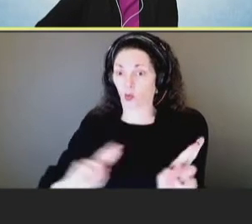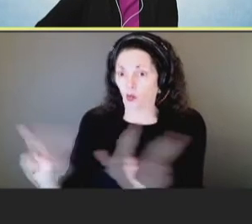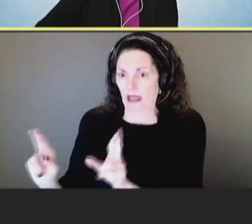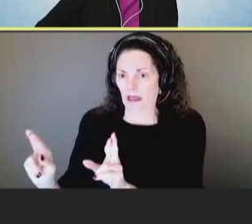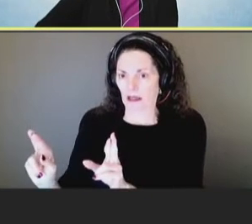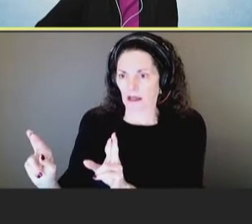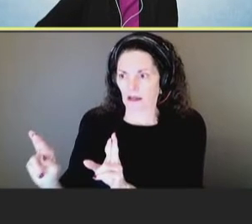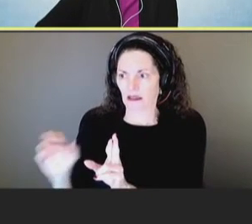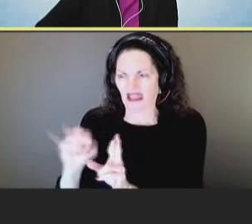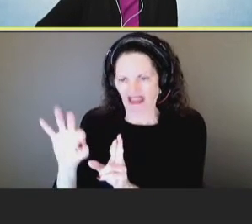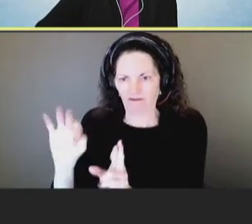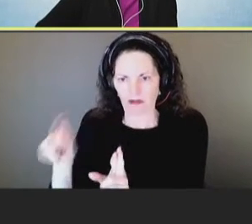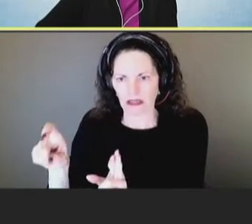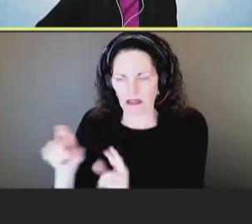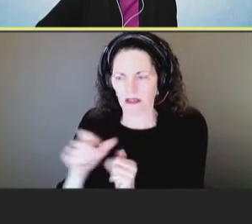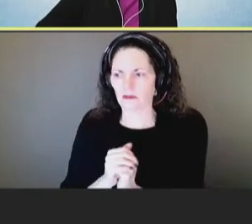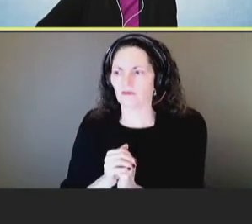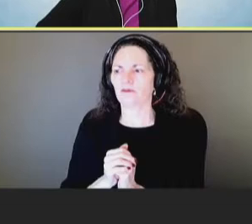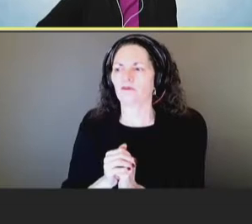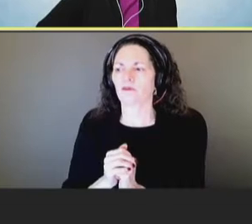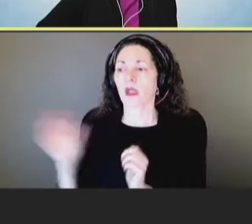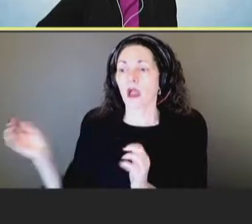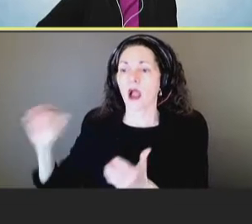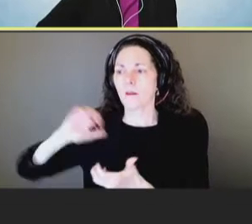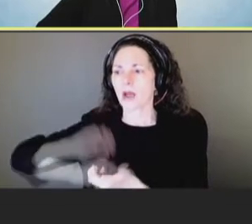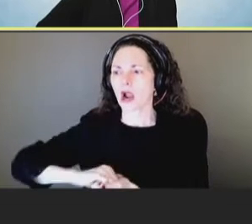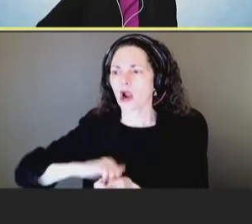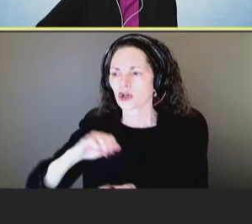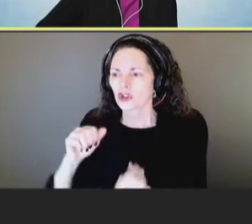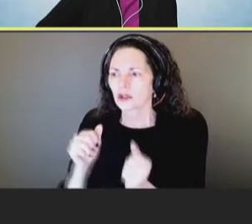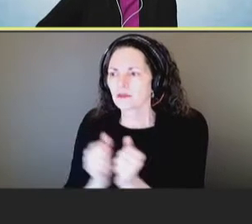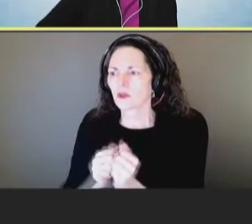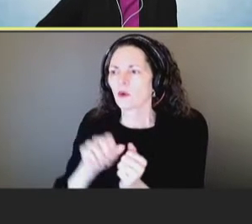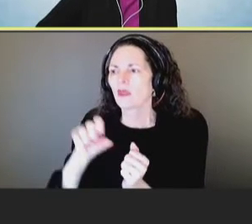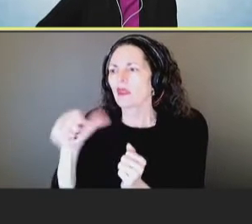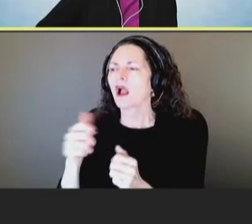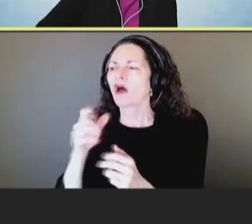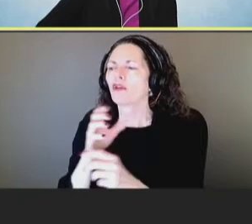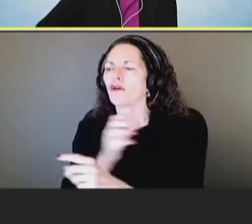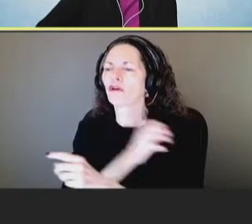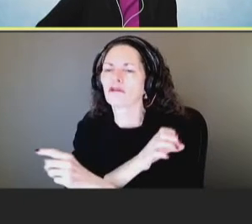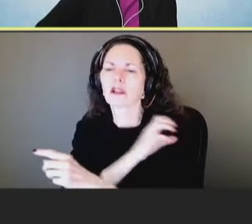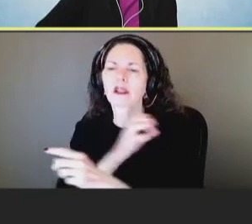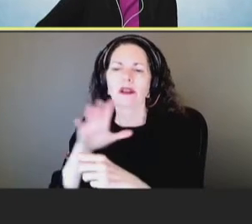And then our partnerships with CSL Seqirus, GSK, and Sanofi, we work with them very closely to